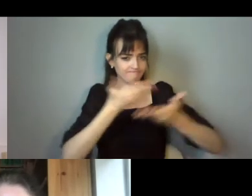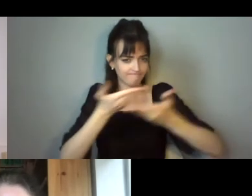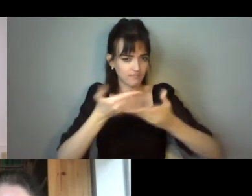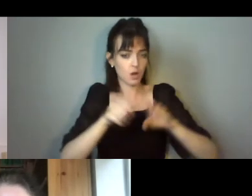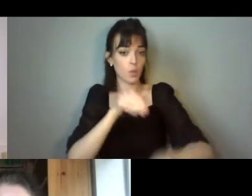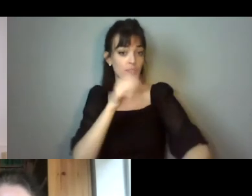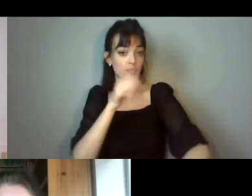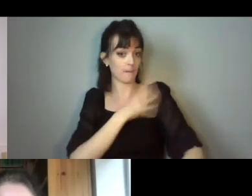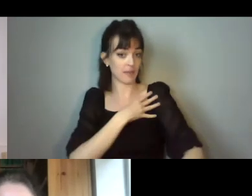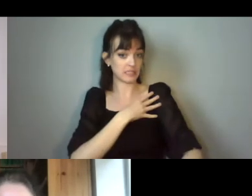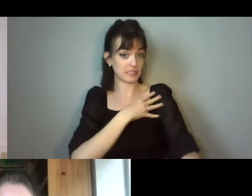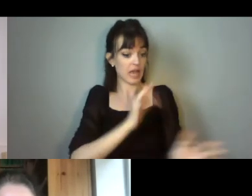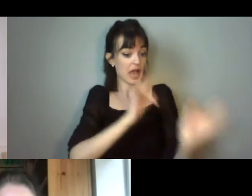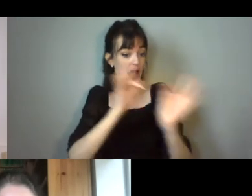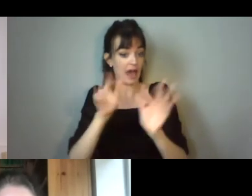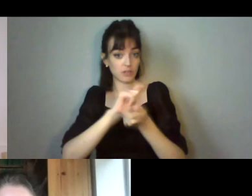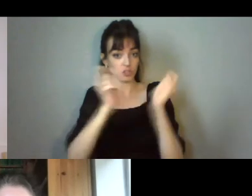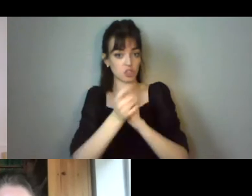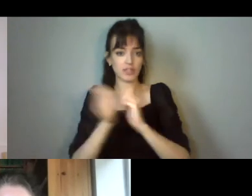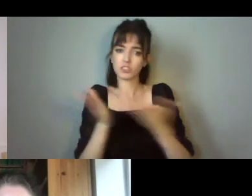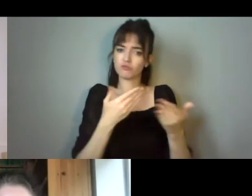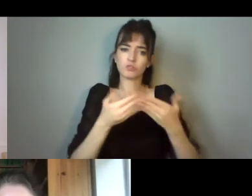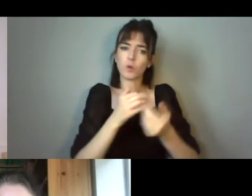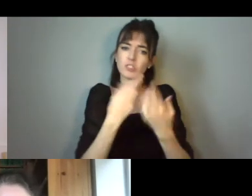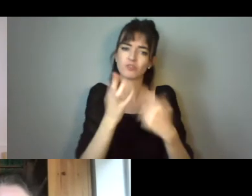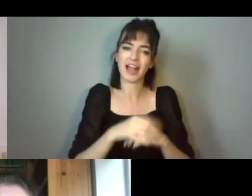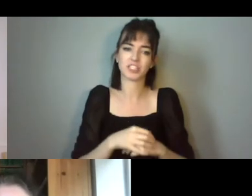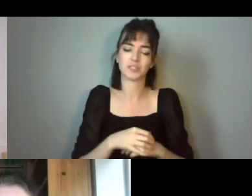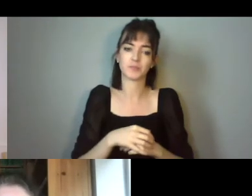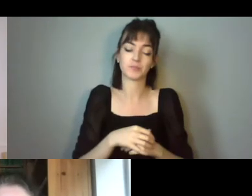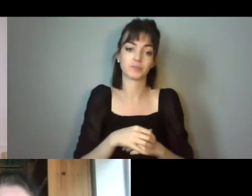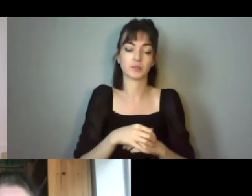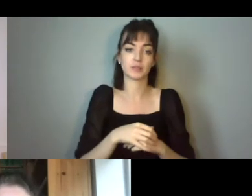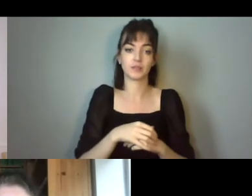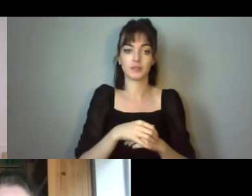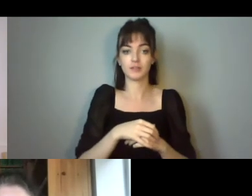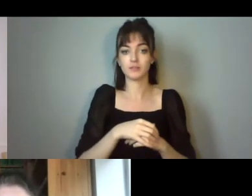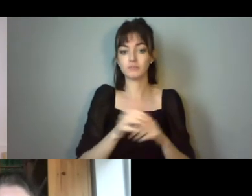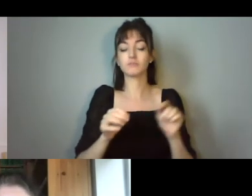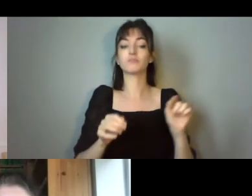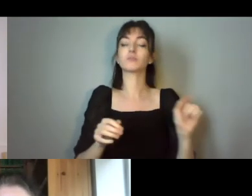were introduced and what was the reaction? >>: Well they have been in dialogue. They didn't